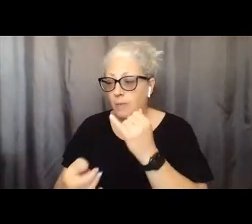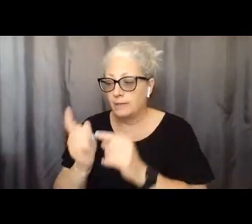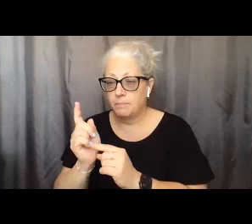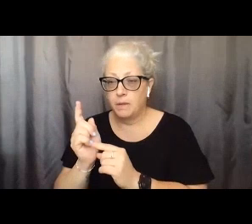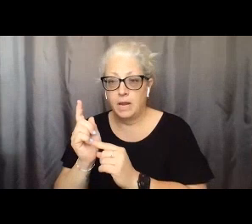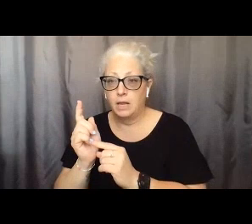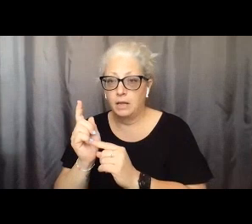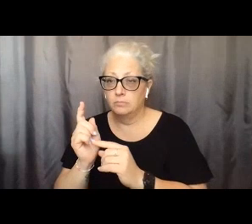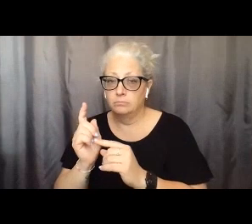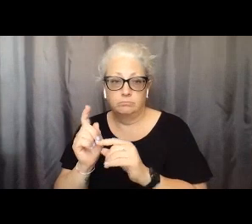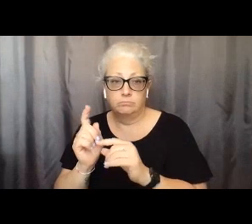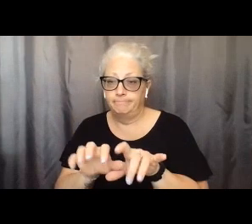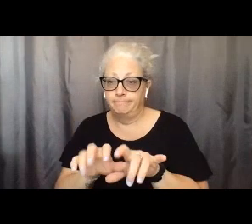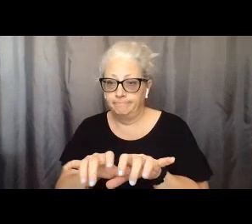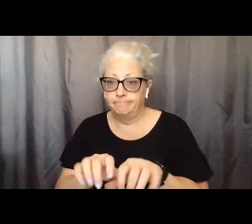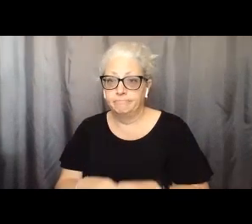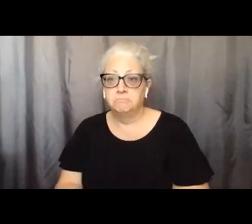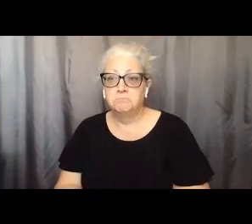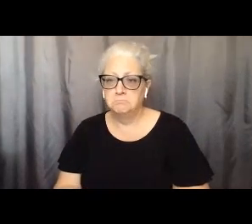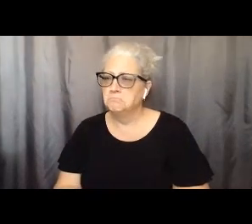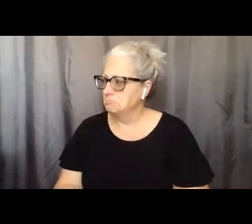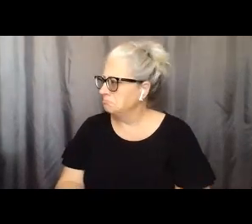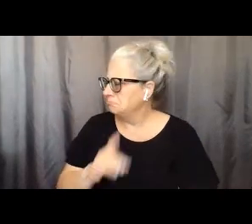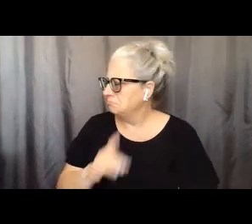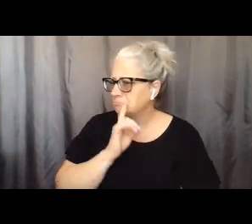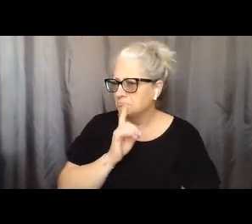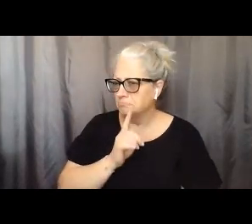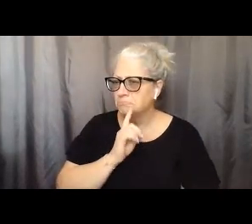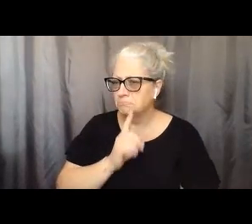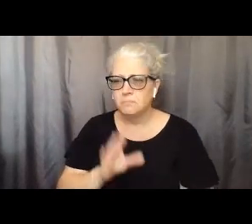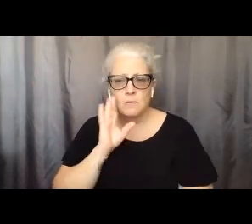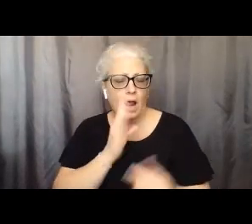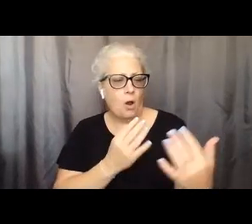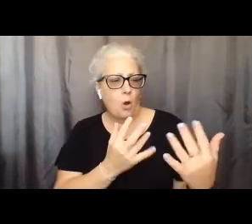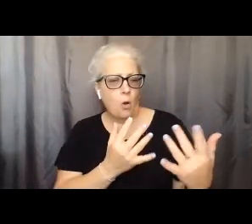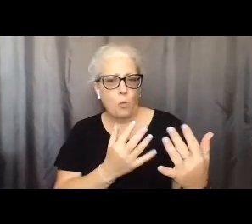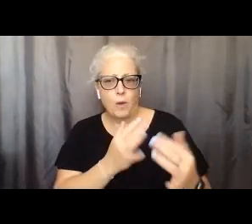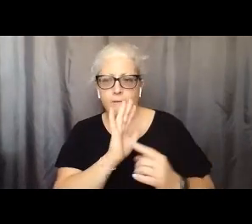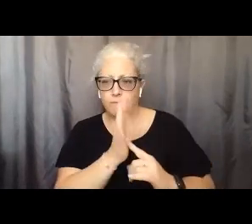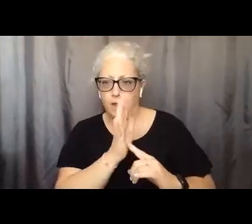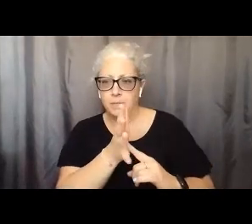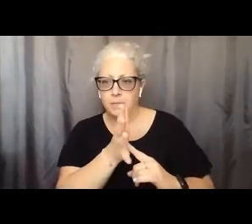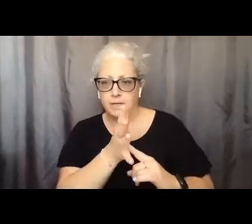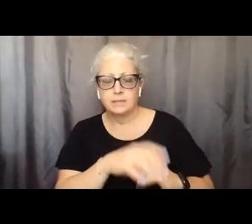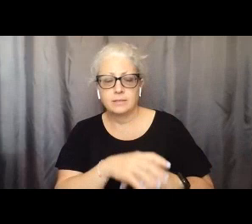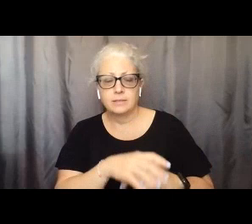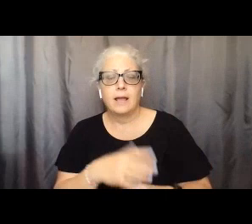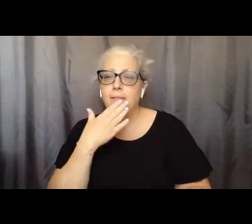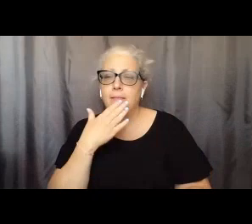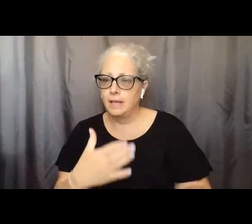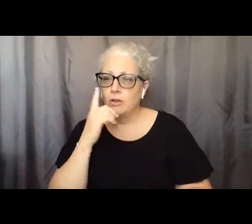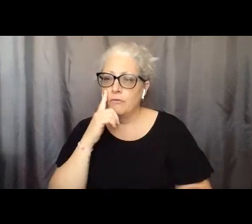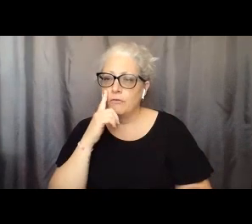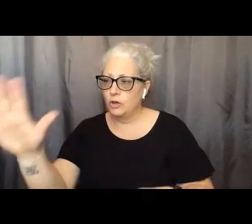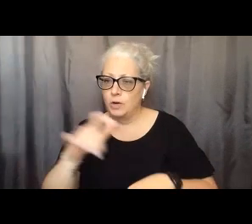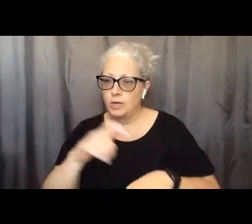free to hang out for the next 5 minutes, but would like to thank everybody for their time, would like to thank the entire project team for their work on this.